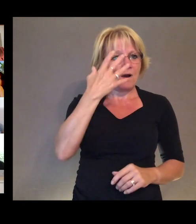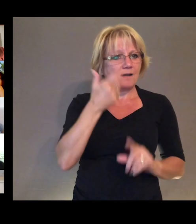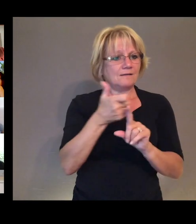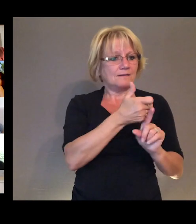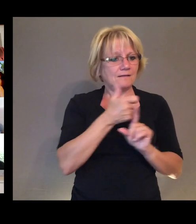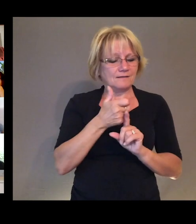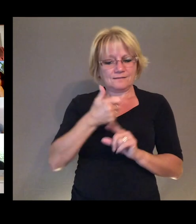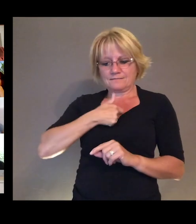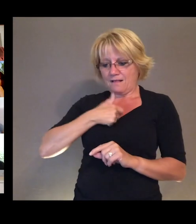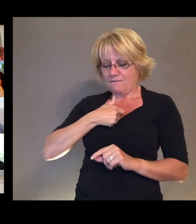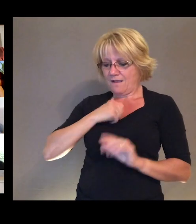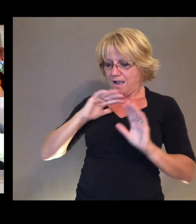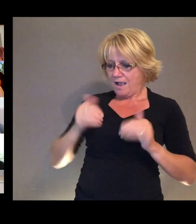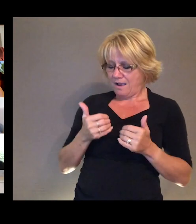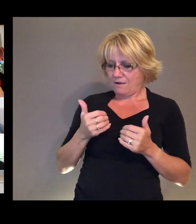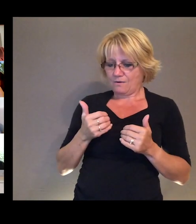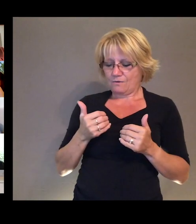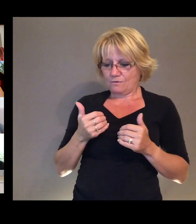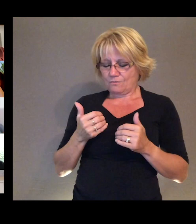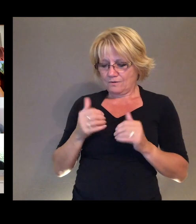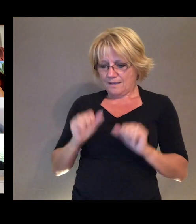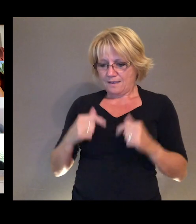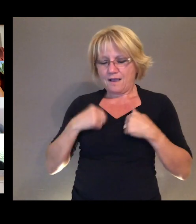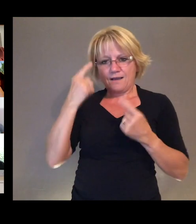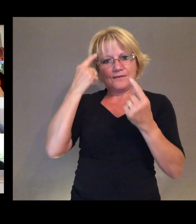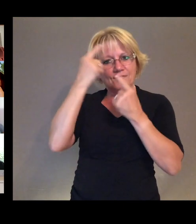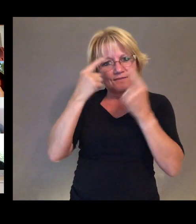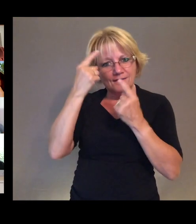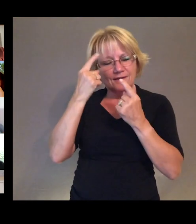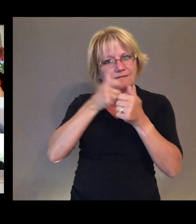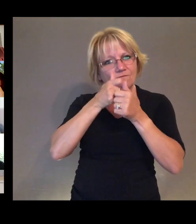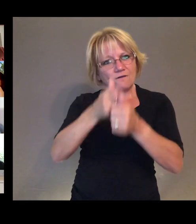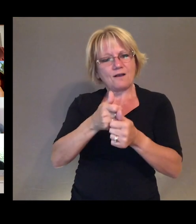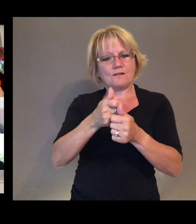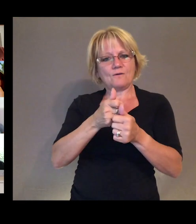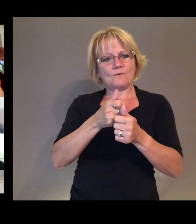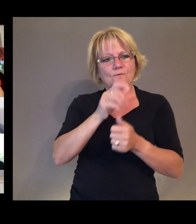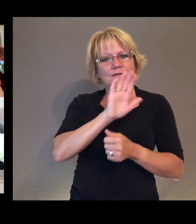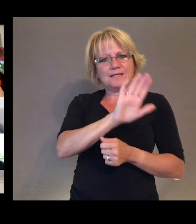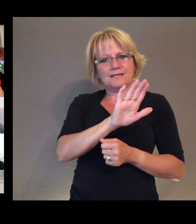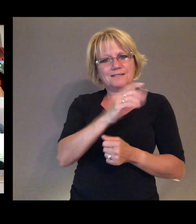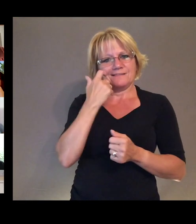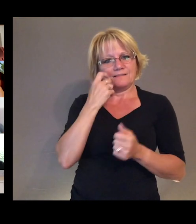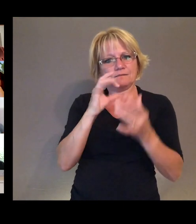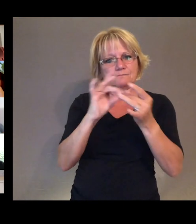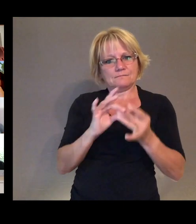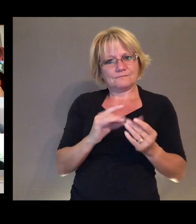how can you critically think and follow some of the guidelines that Kevin just unspoken about? So thank you, Kevin,